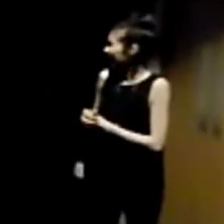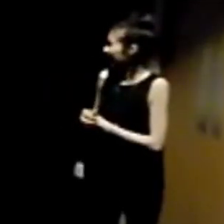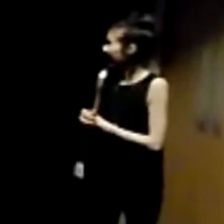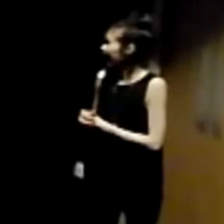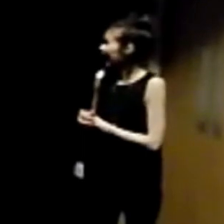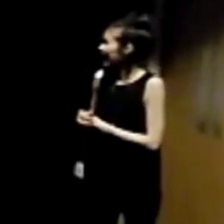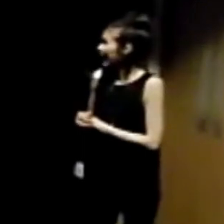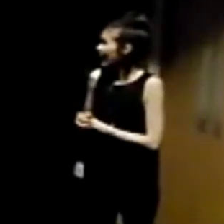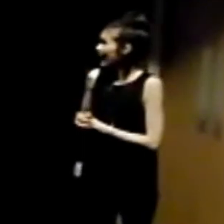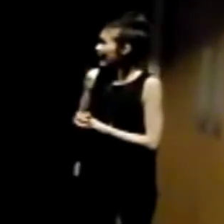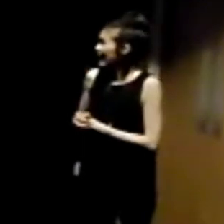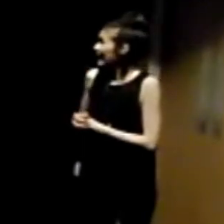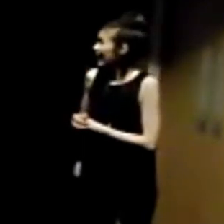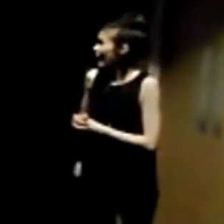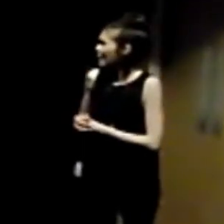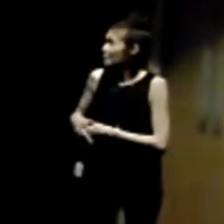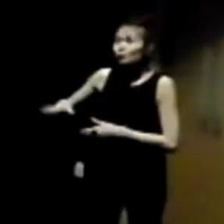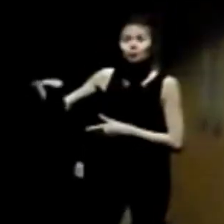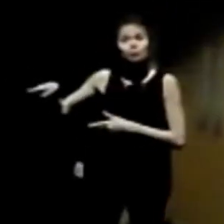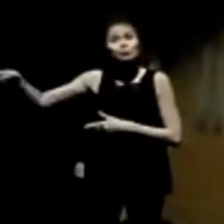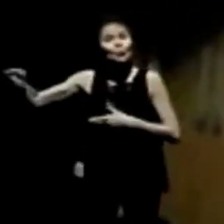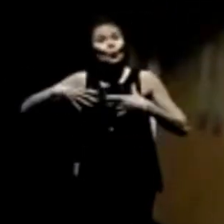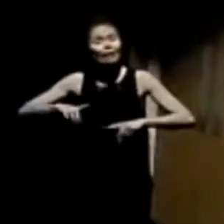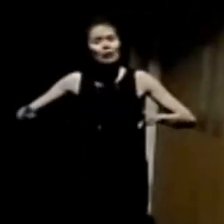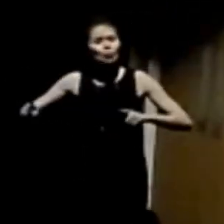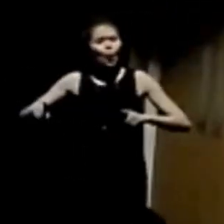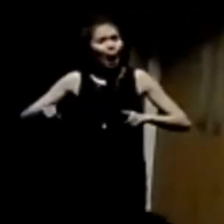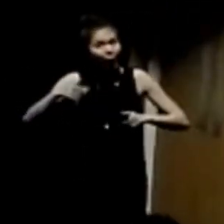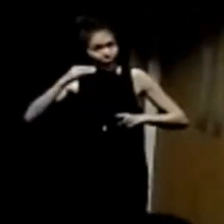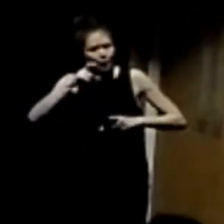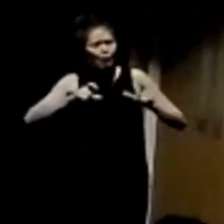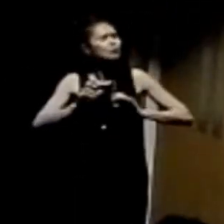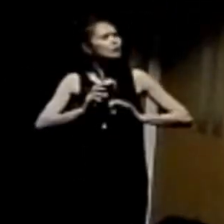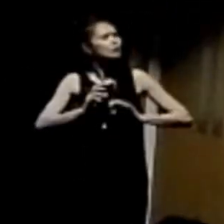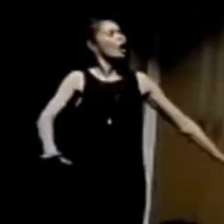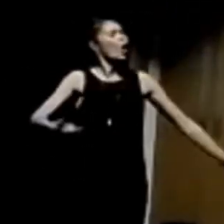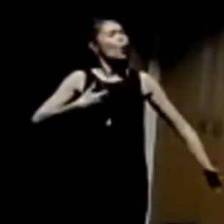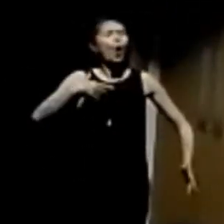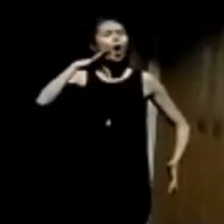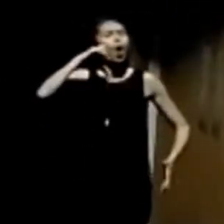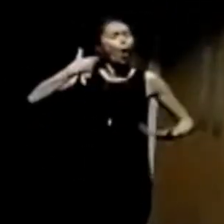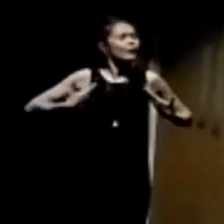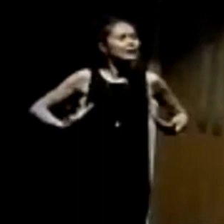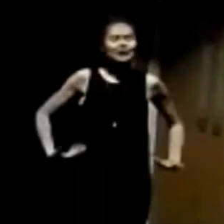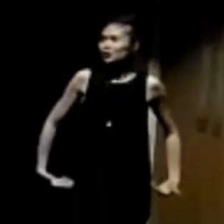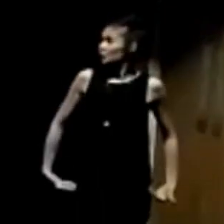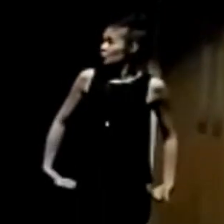Are you? Then one asks Regan, what are you wearing silly? I’m wearing orange.